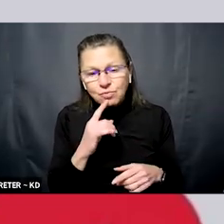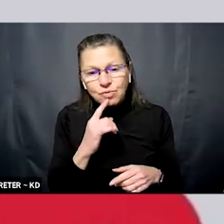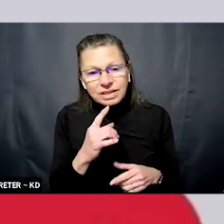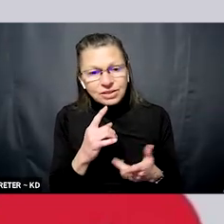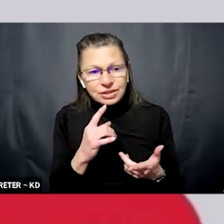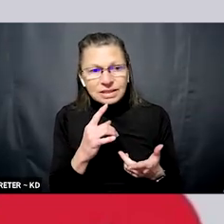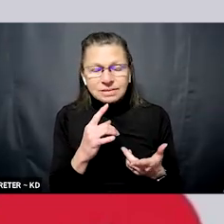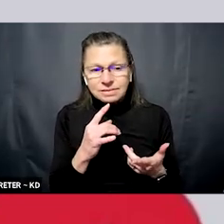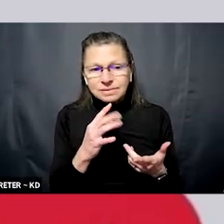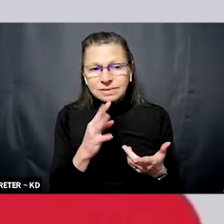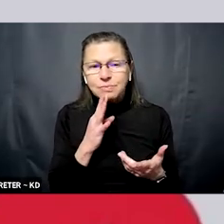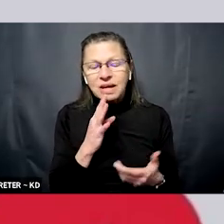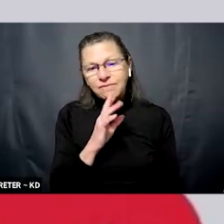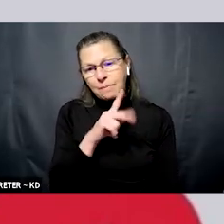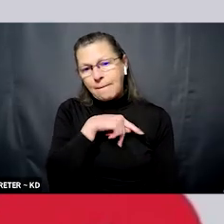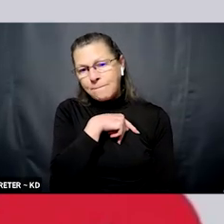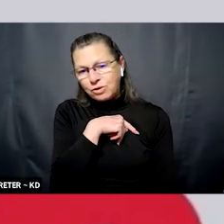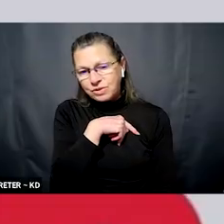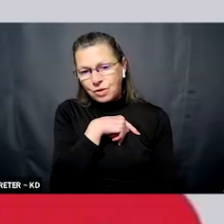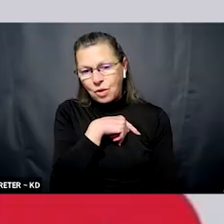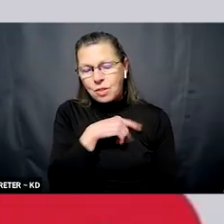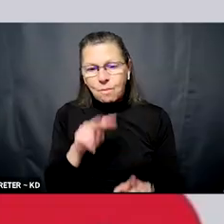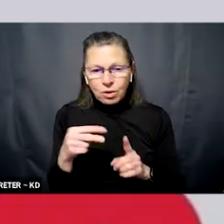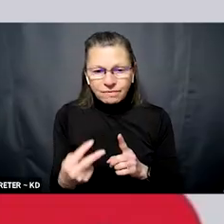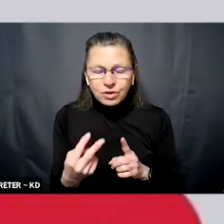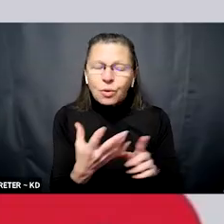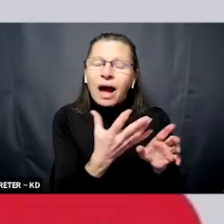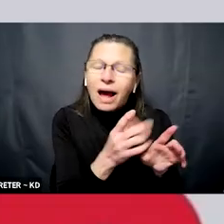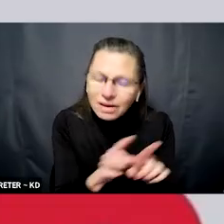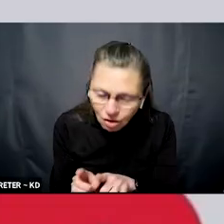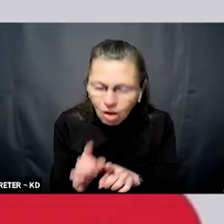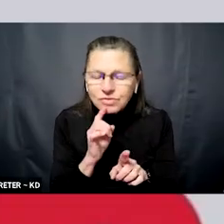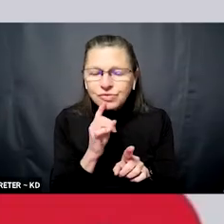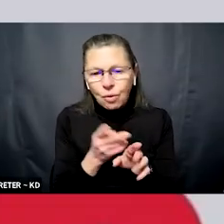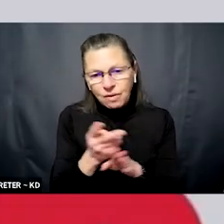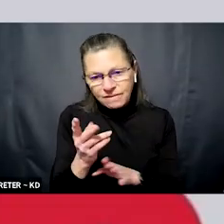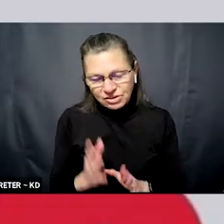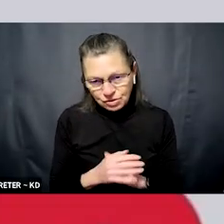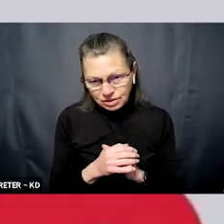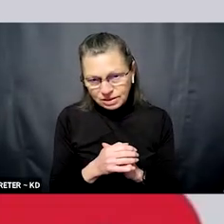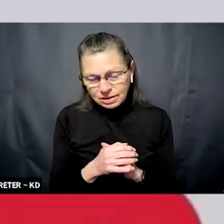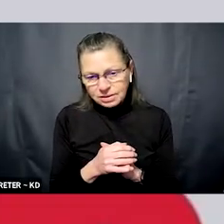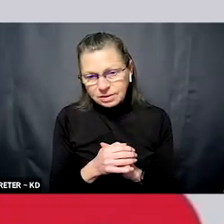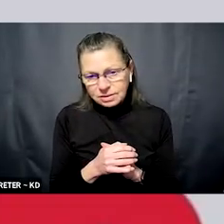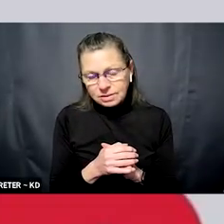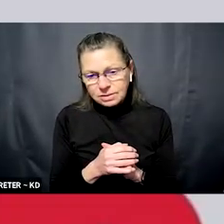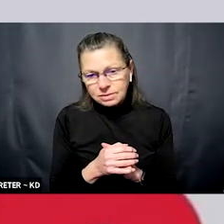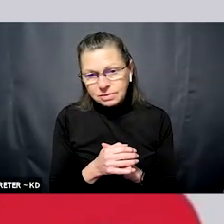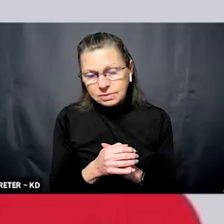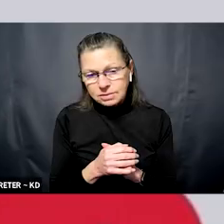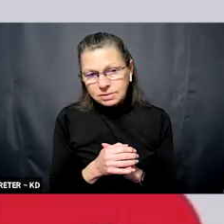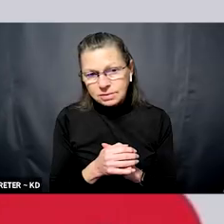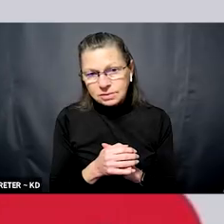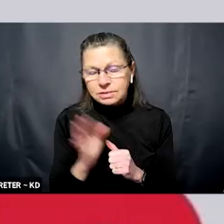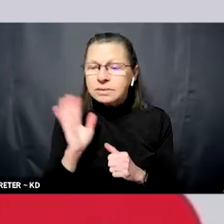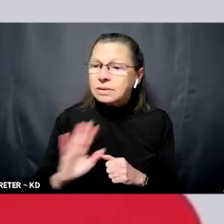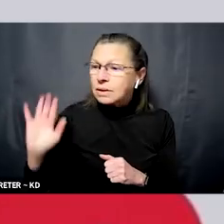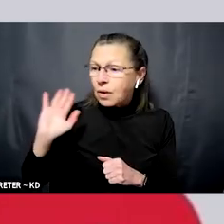view and also from my professional point of view, because when this study began in 2016,